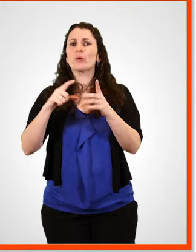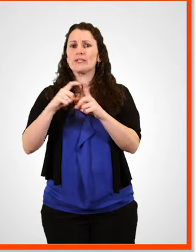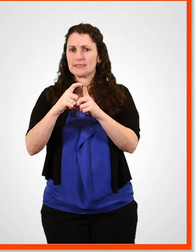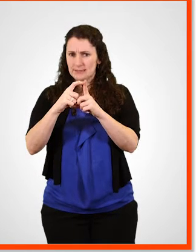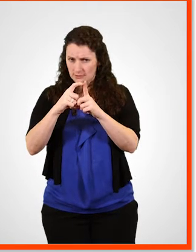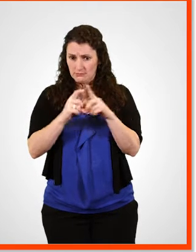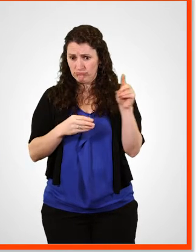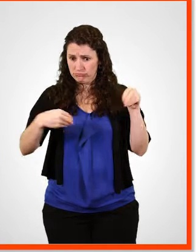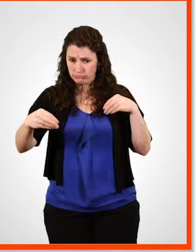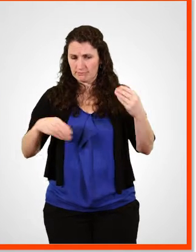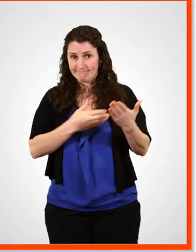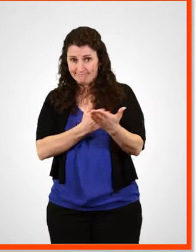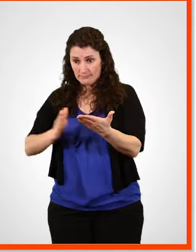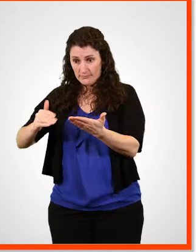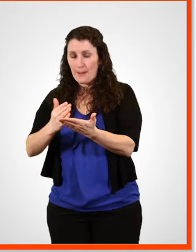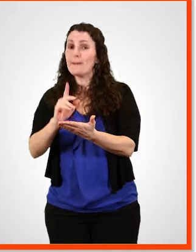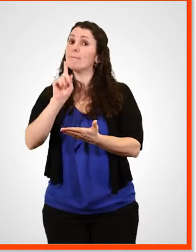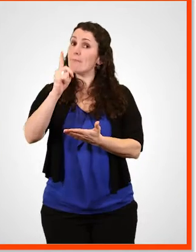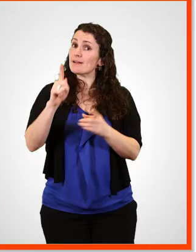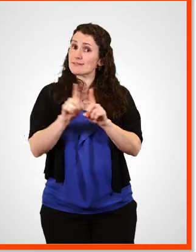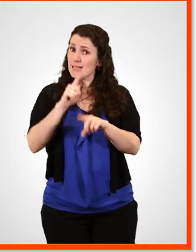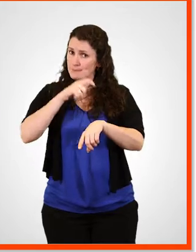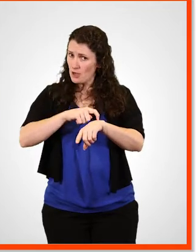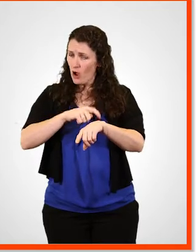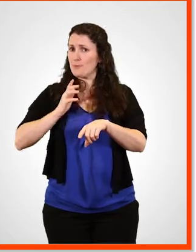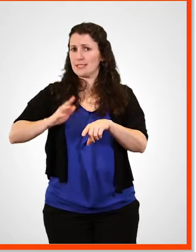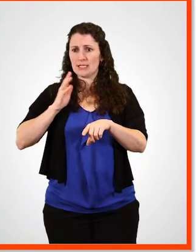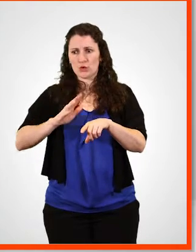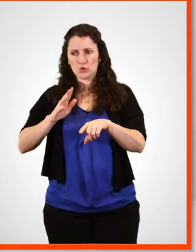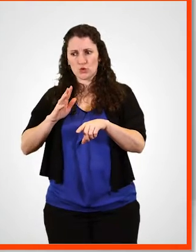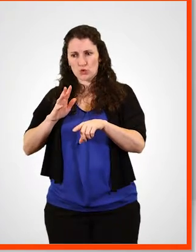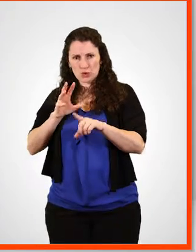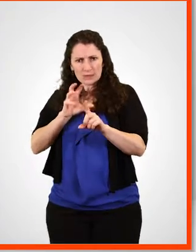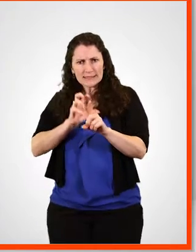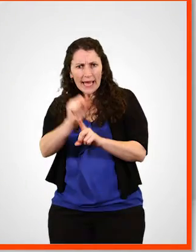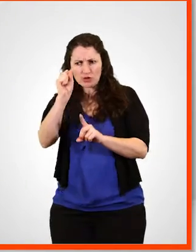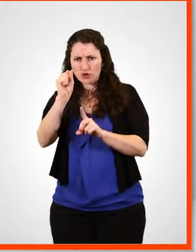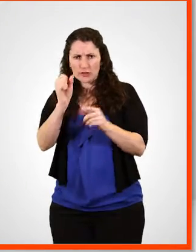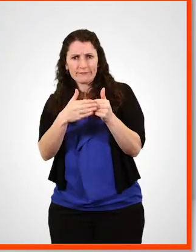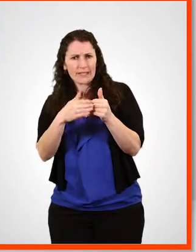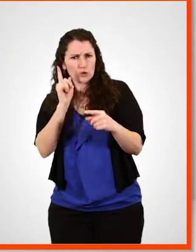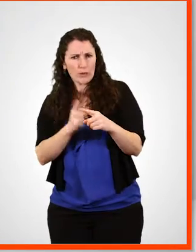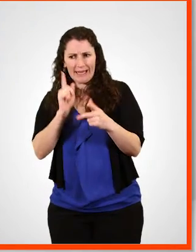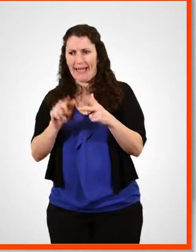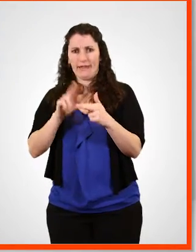that while it's fluid, we also though need to be mindful of when we're off the track. So as we're talking about milestones here